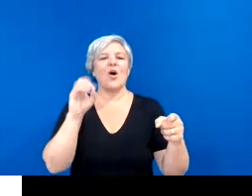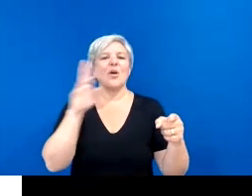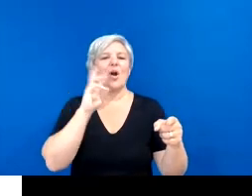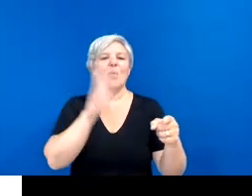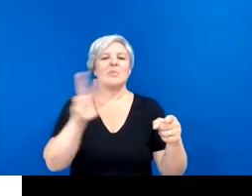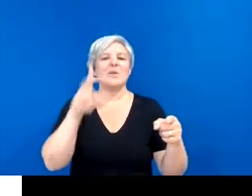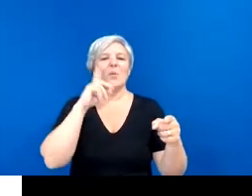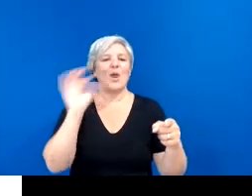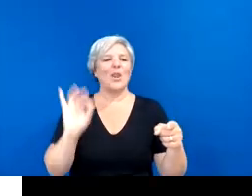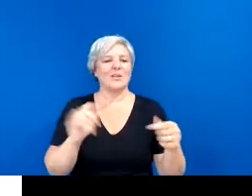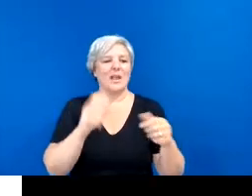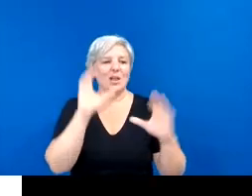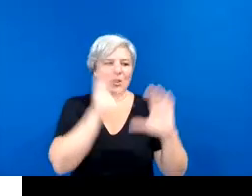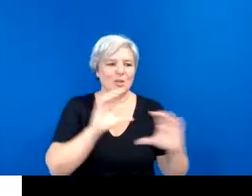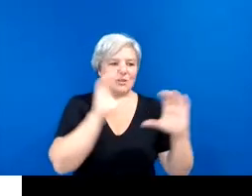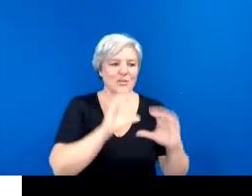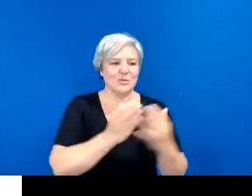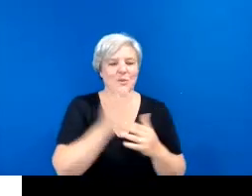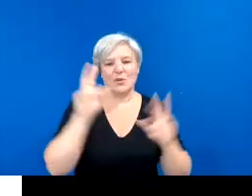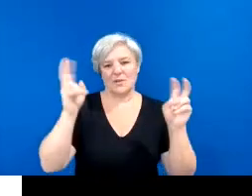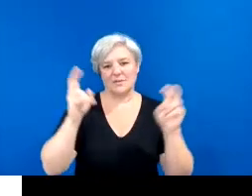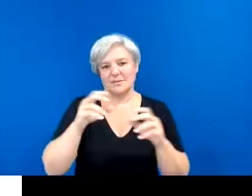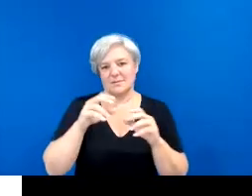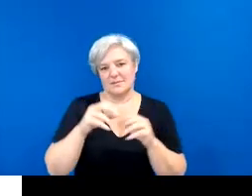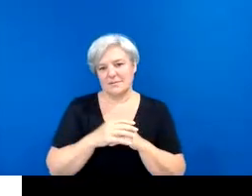so you can search by your subject area as well as course,